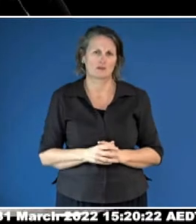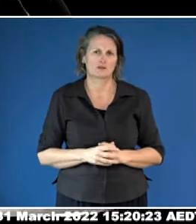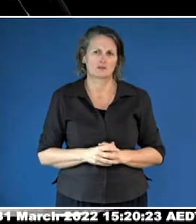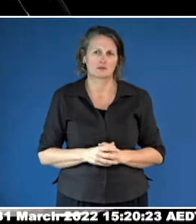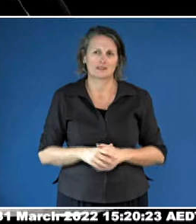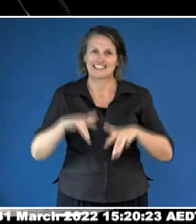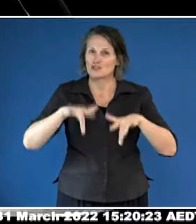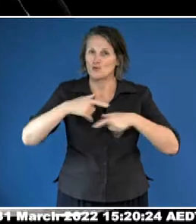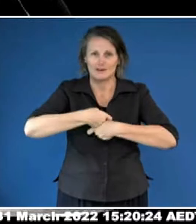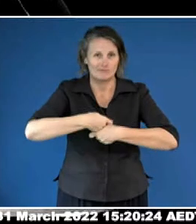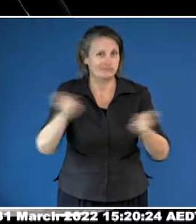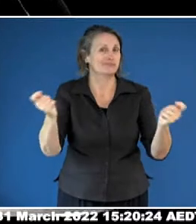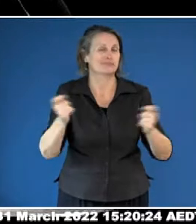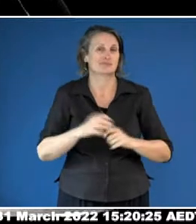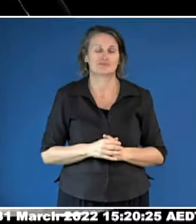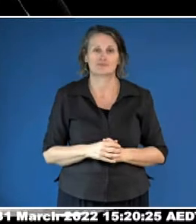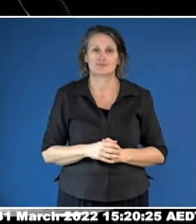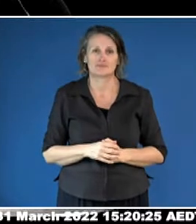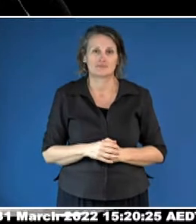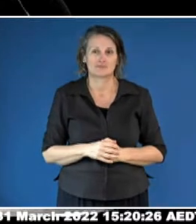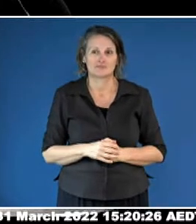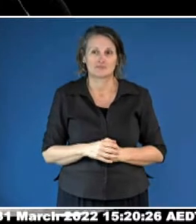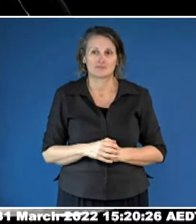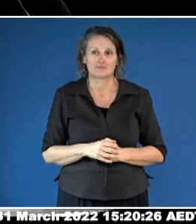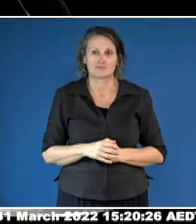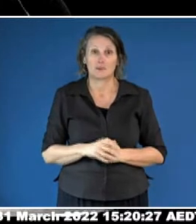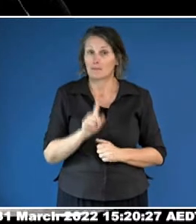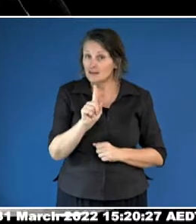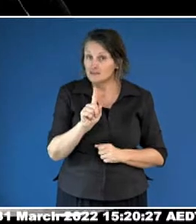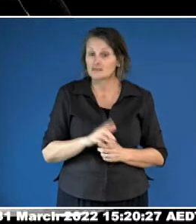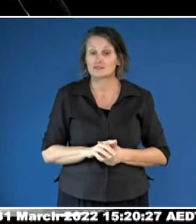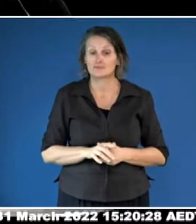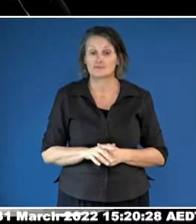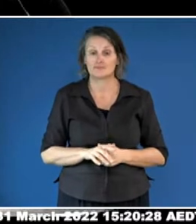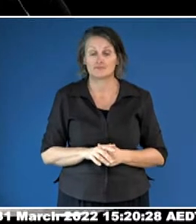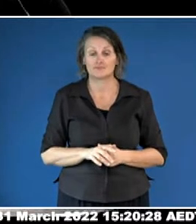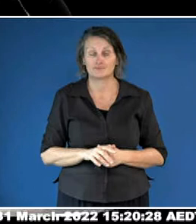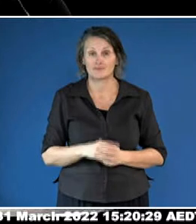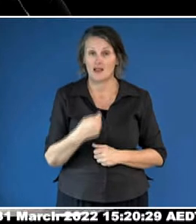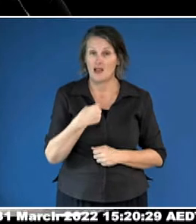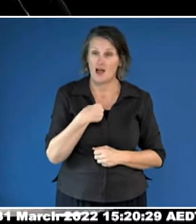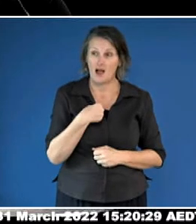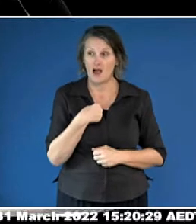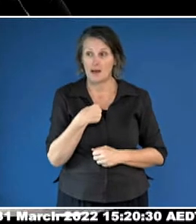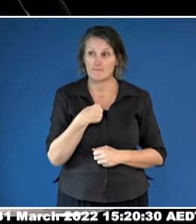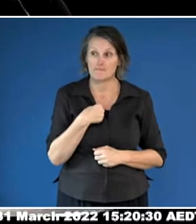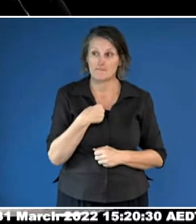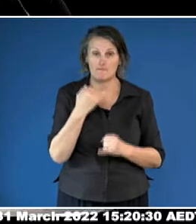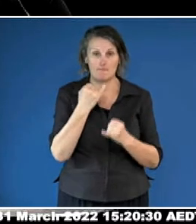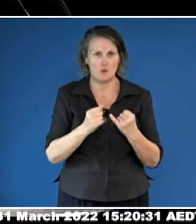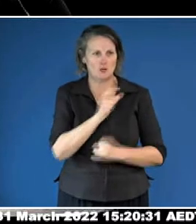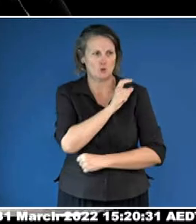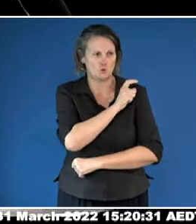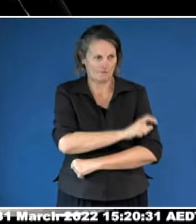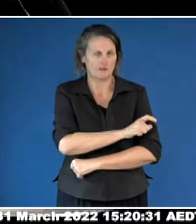It's not - so - but I am very, very confident and hopeful that